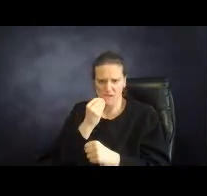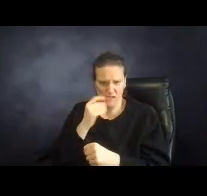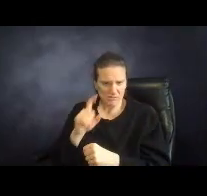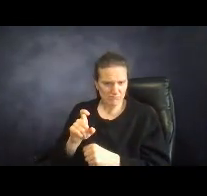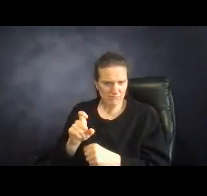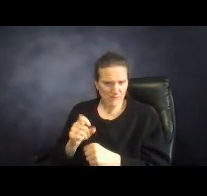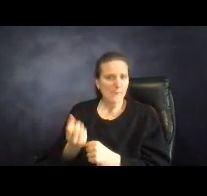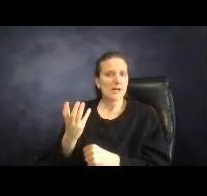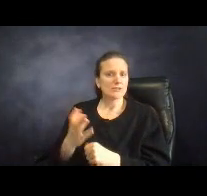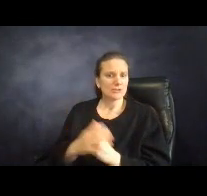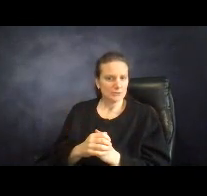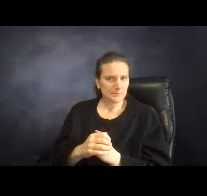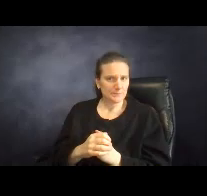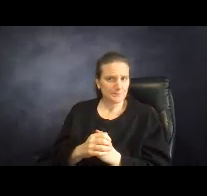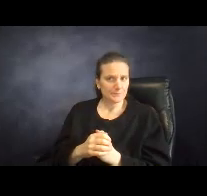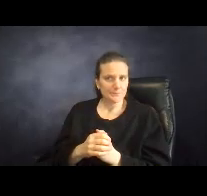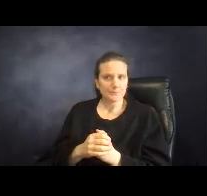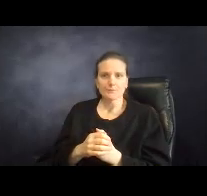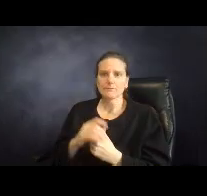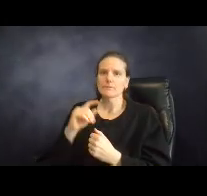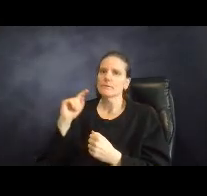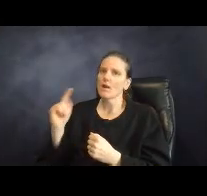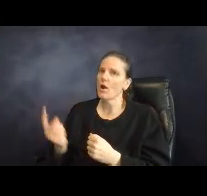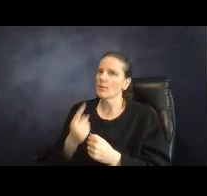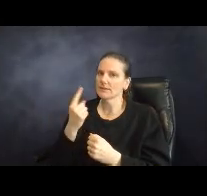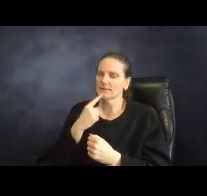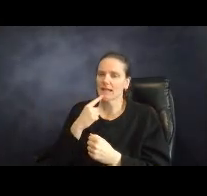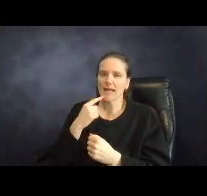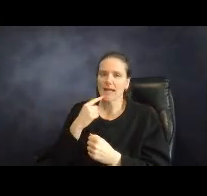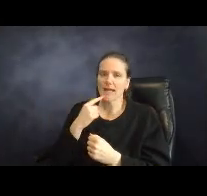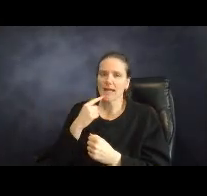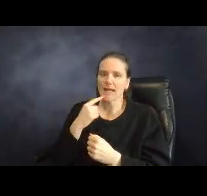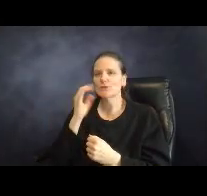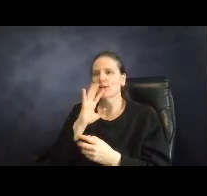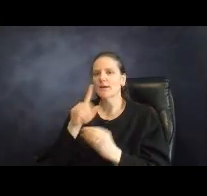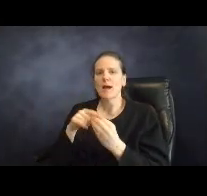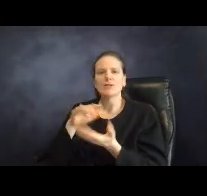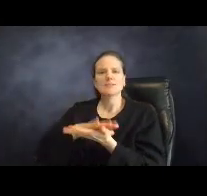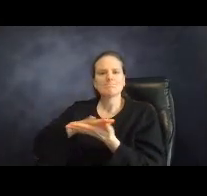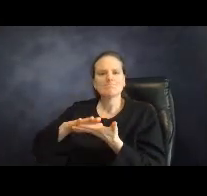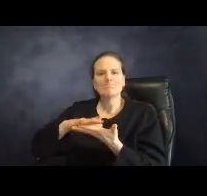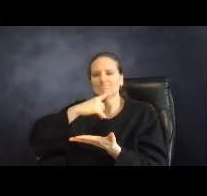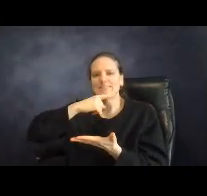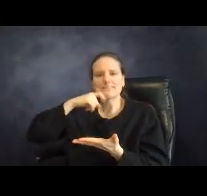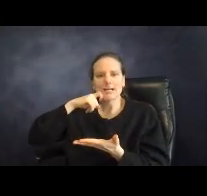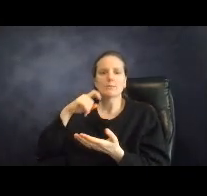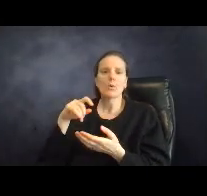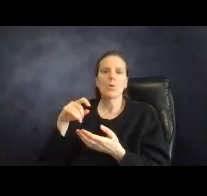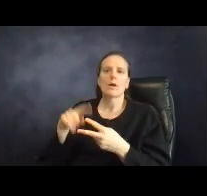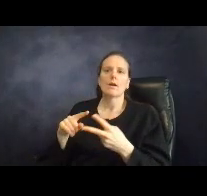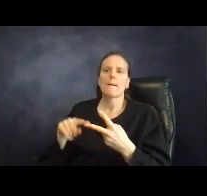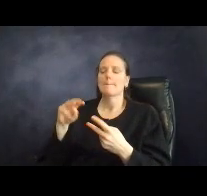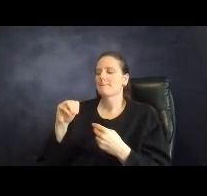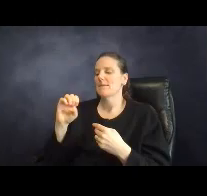And so I always say, especially when we're talking about like detoxification or me metabolism, it's an input output issue.